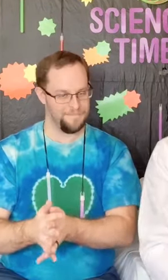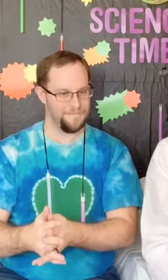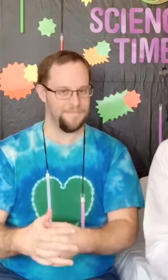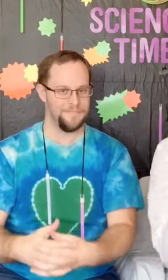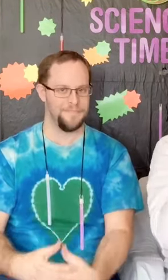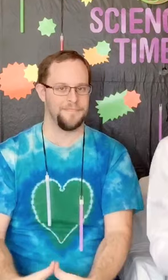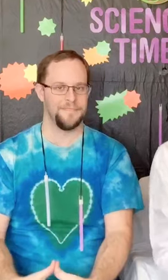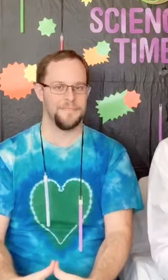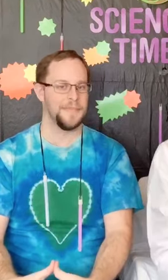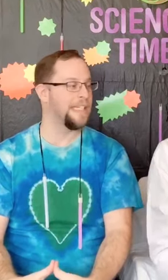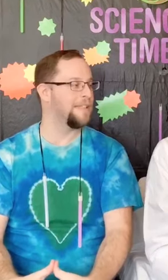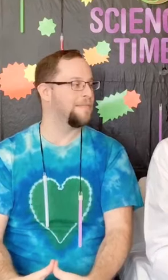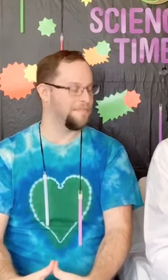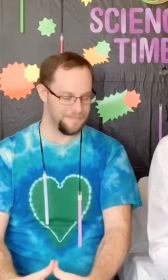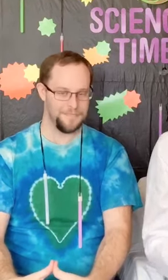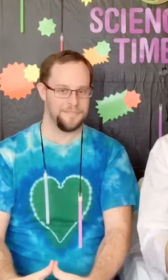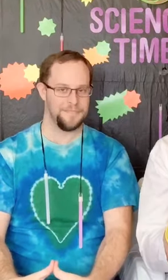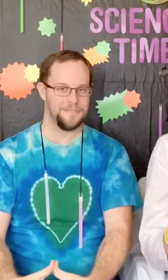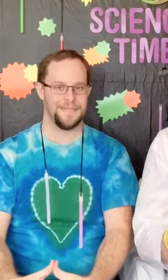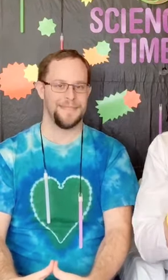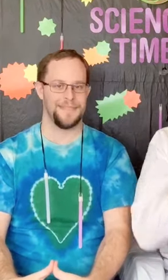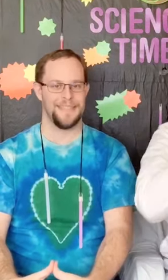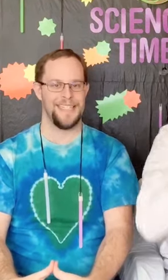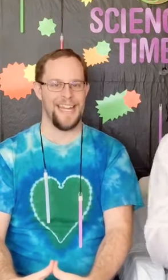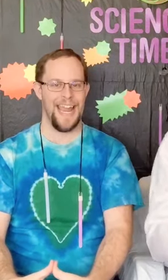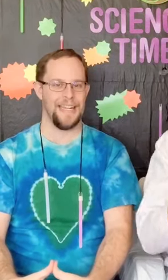So make sure you join us for that, it's gonna be another PRIDE themed event!